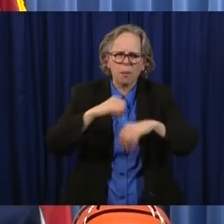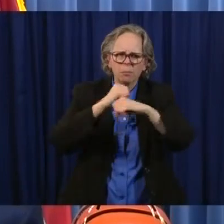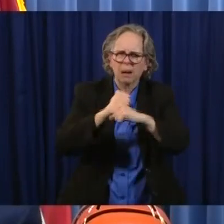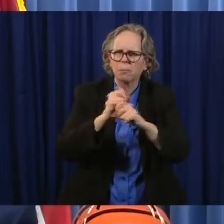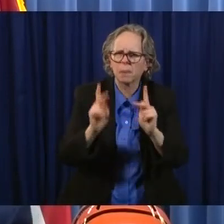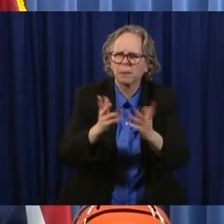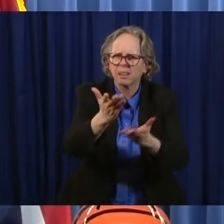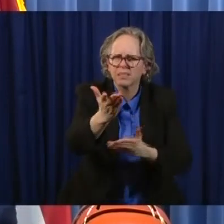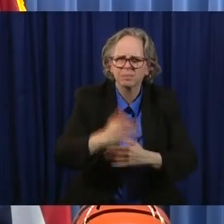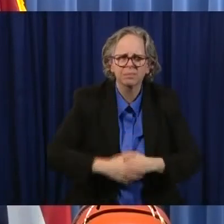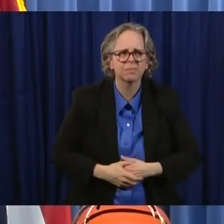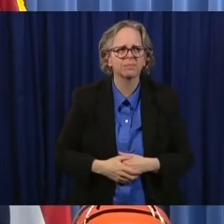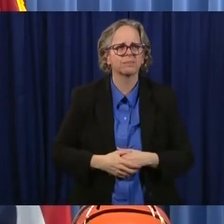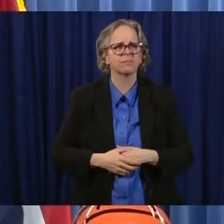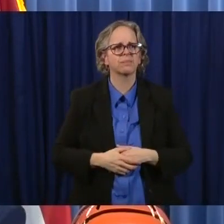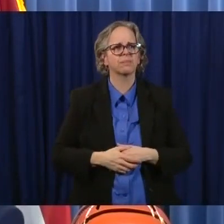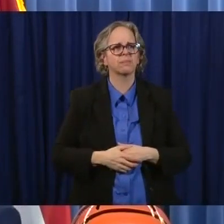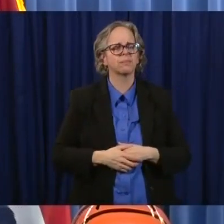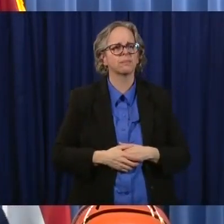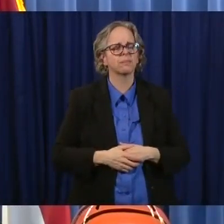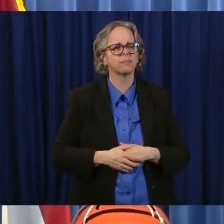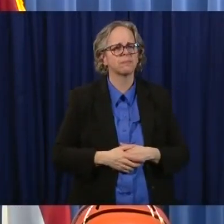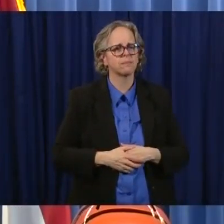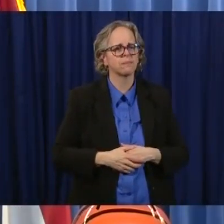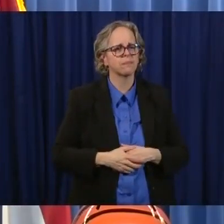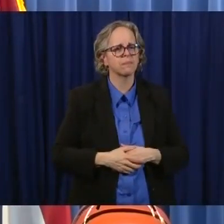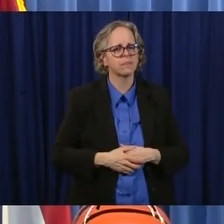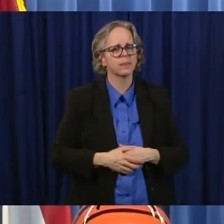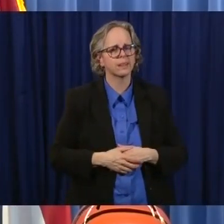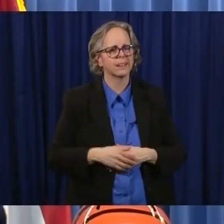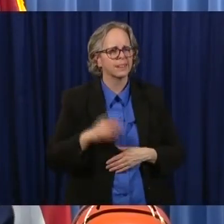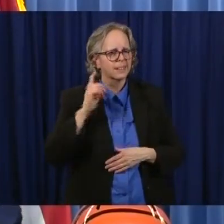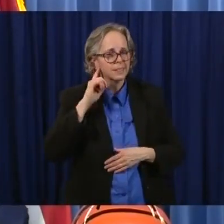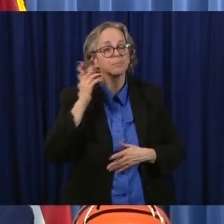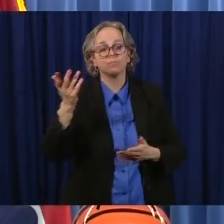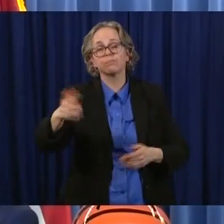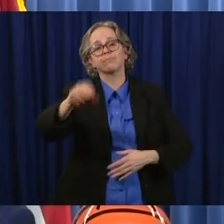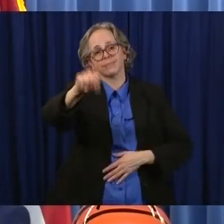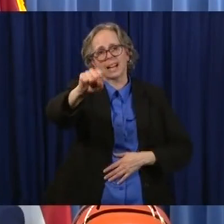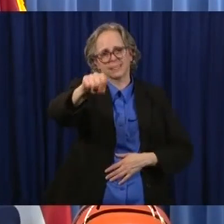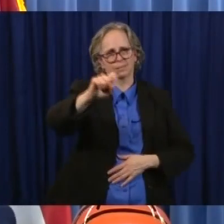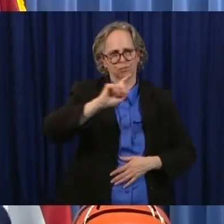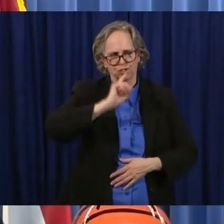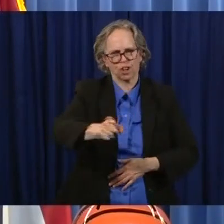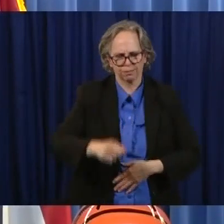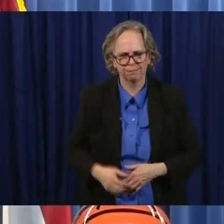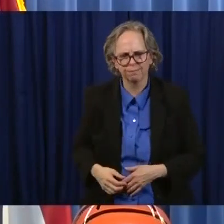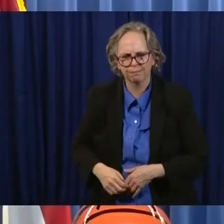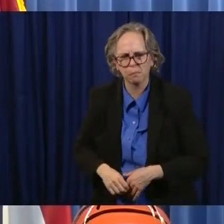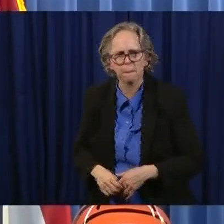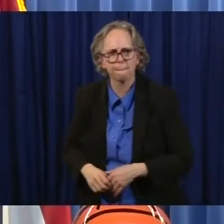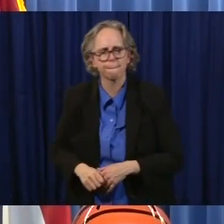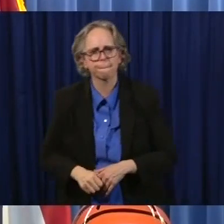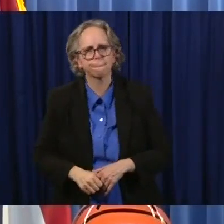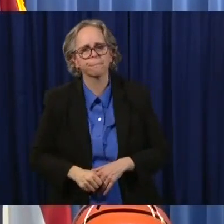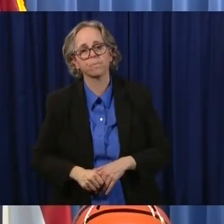GIVE, IF NO ONE HAS A MASK, IF ONE PERSON HAS A MASK, TWO PEOPLE. IF TWO PEOPLE HAVE MASKS, WHAT